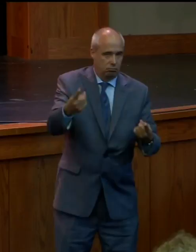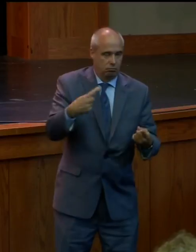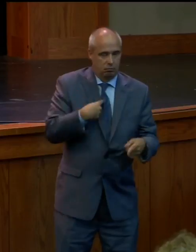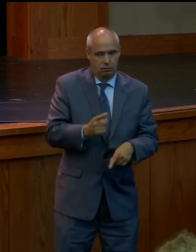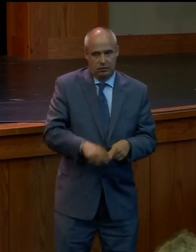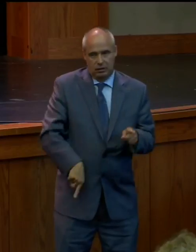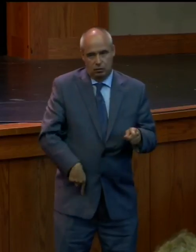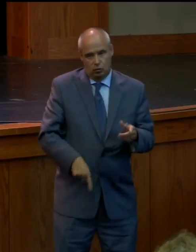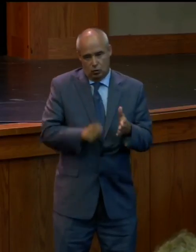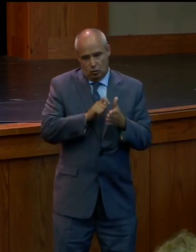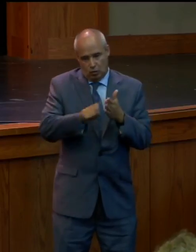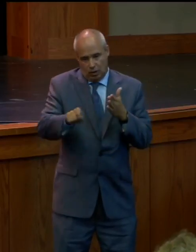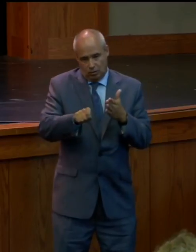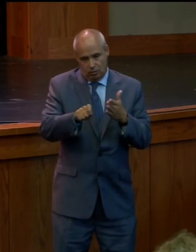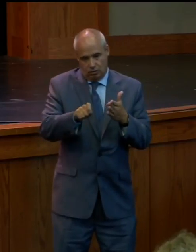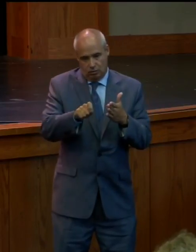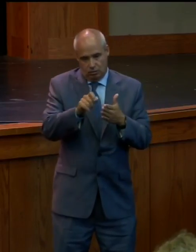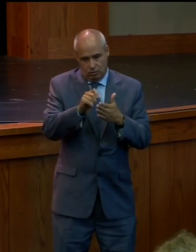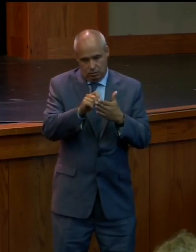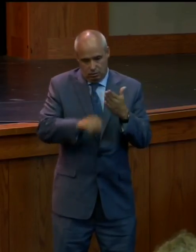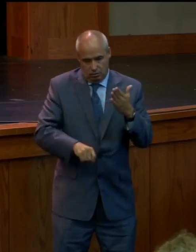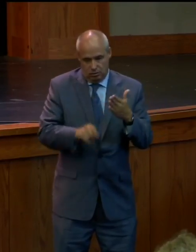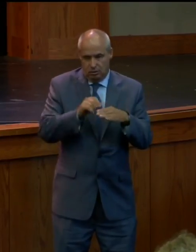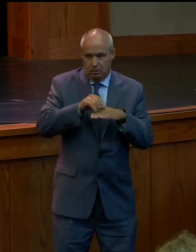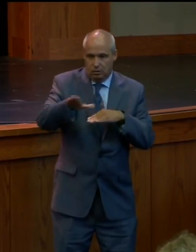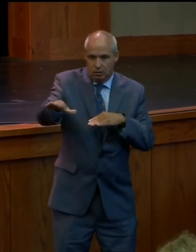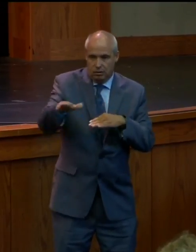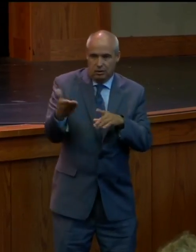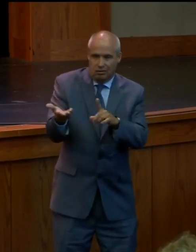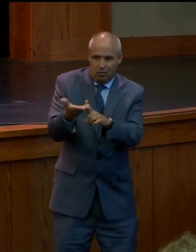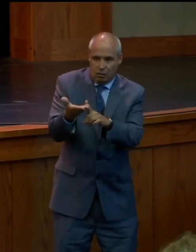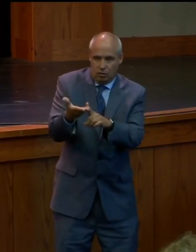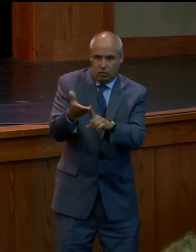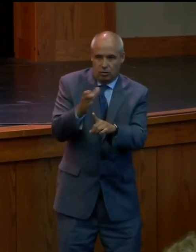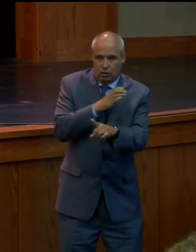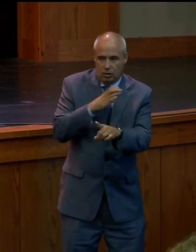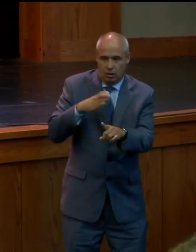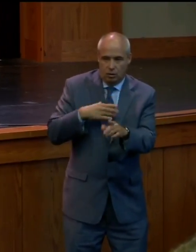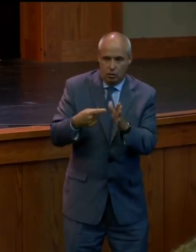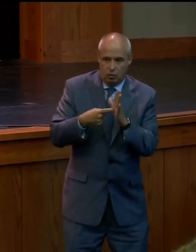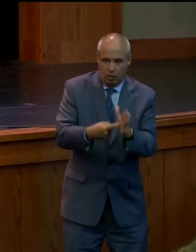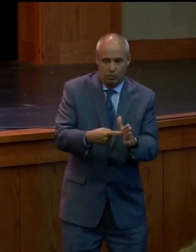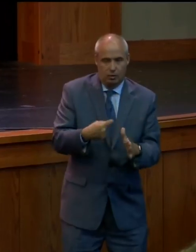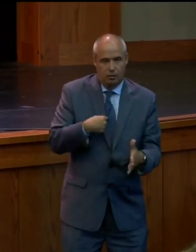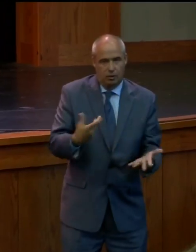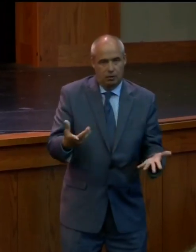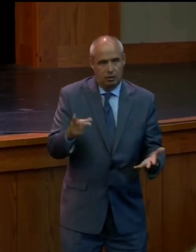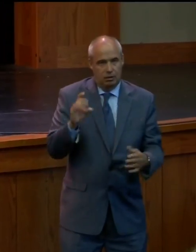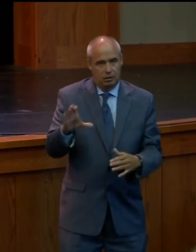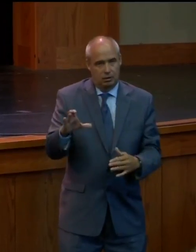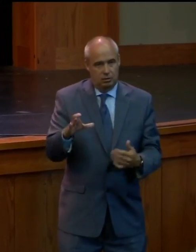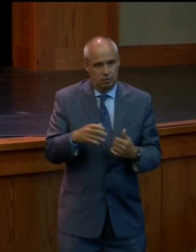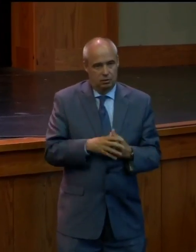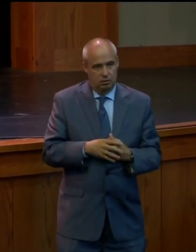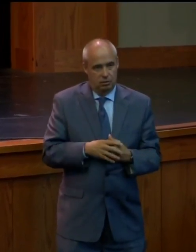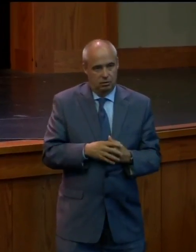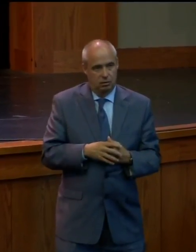TO WRITE OR INFLUENCE ANYONE IN CONGRESS WHO WOULD REPRESENT ME AS A D.C. RESIDENT.